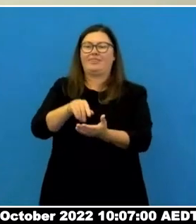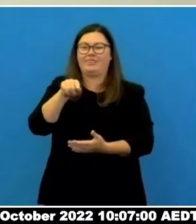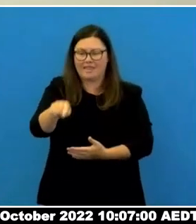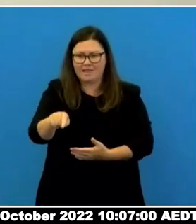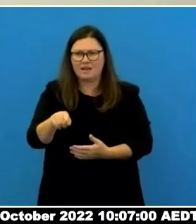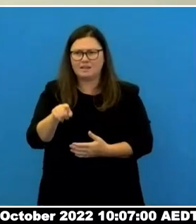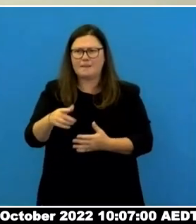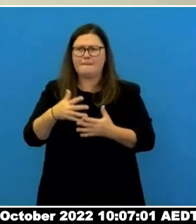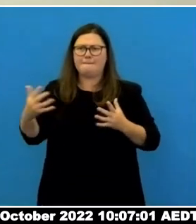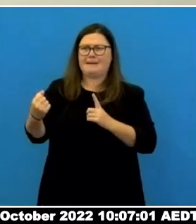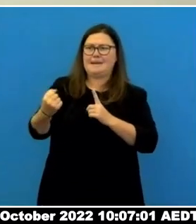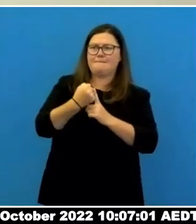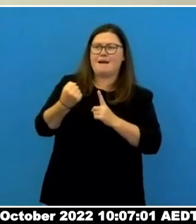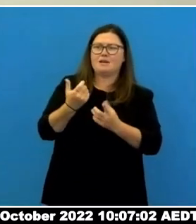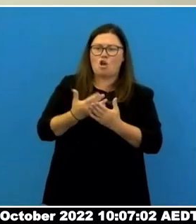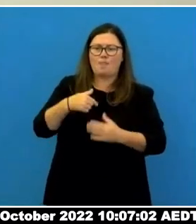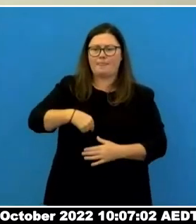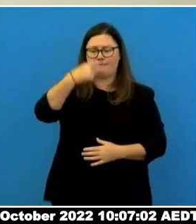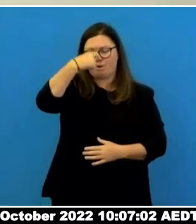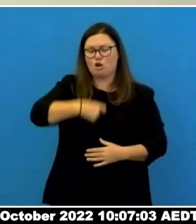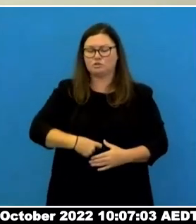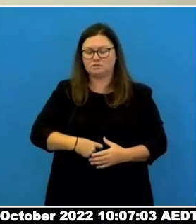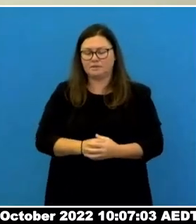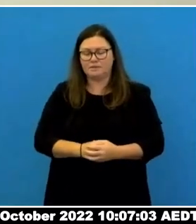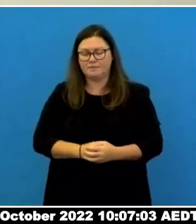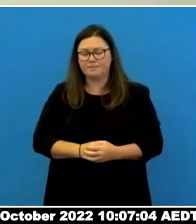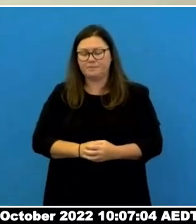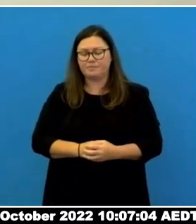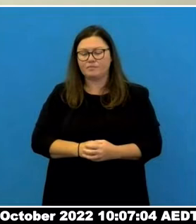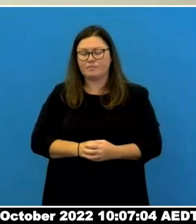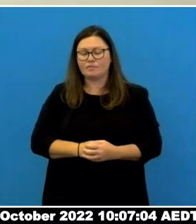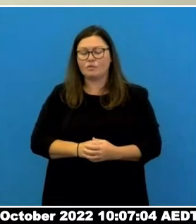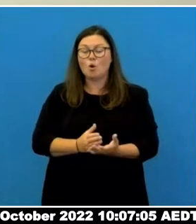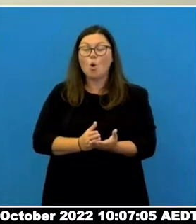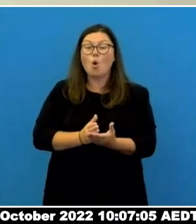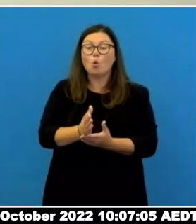In the context of the pandemic where many services pivoted to online delivery,